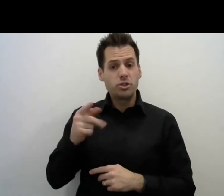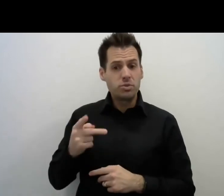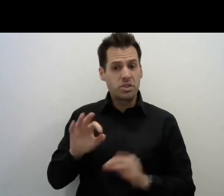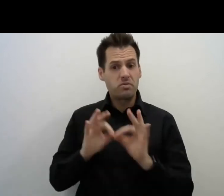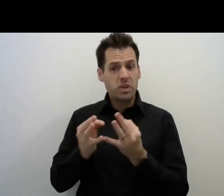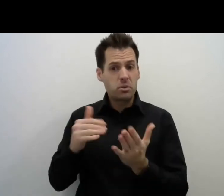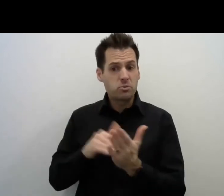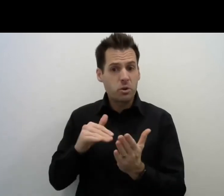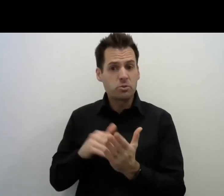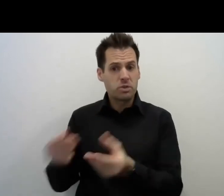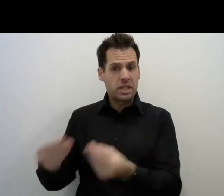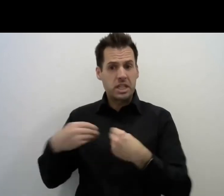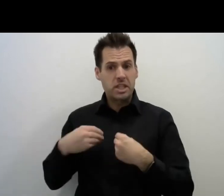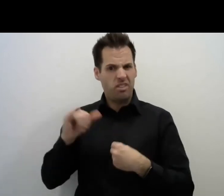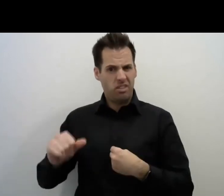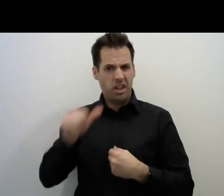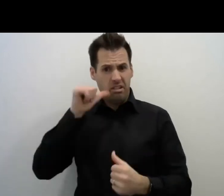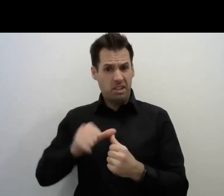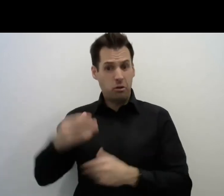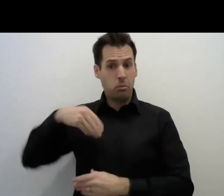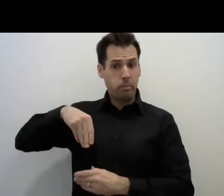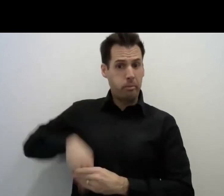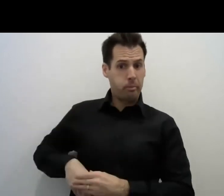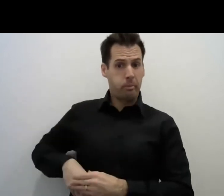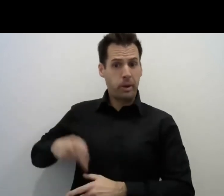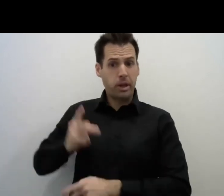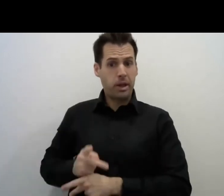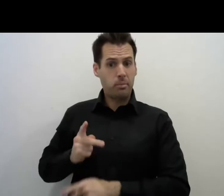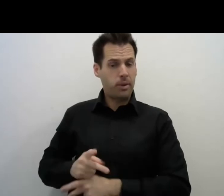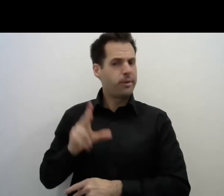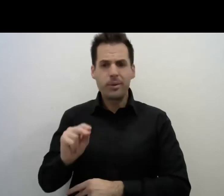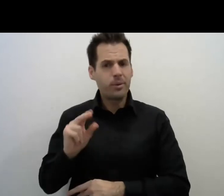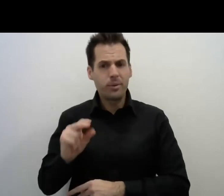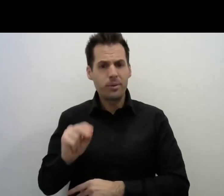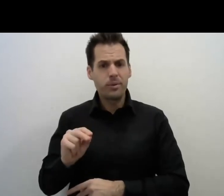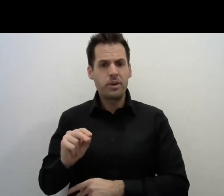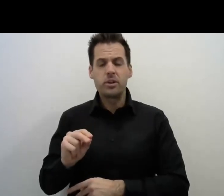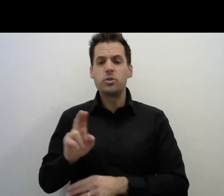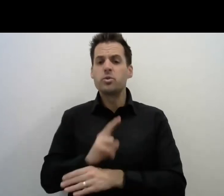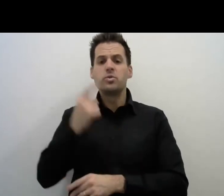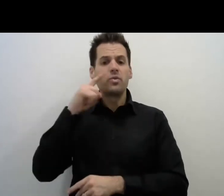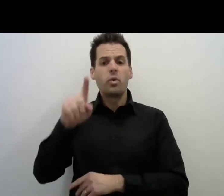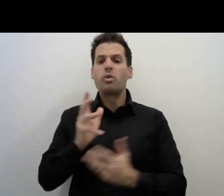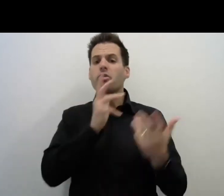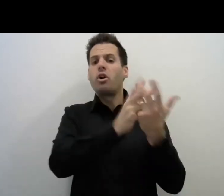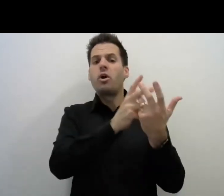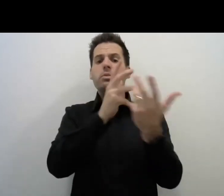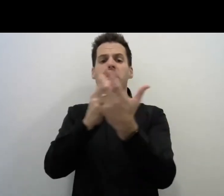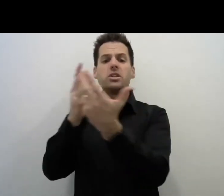me on a regular basis i only provided it for um accommodation purposes and so when i was asked